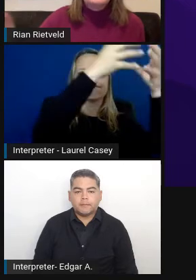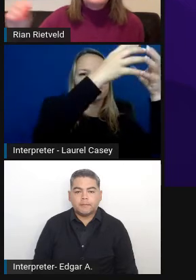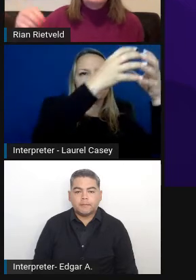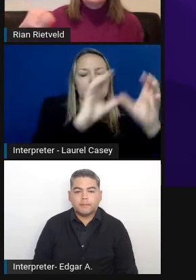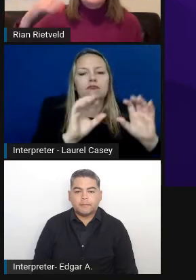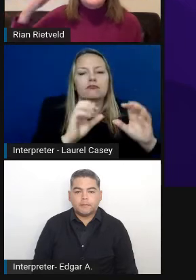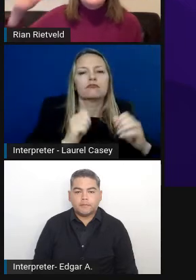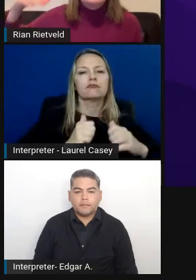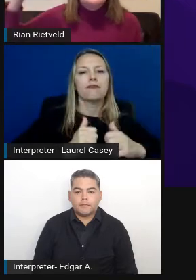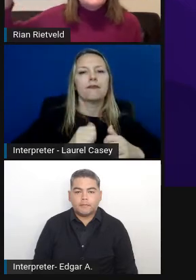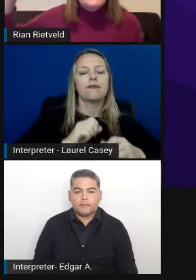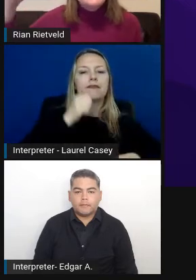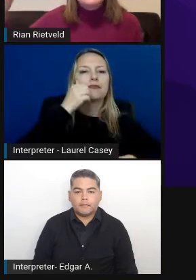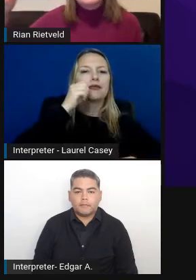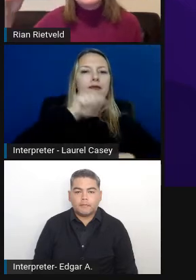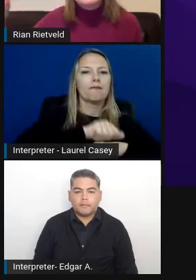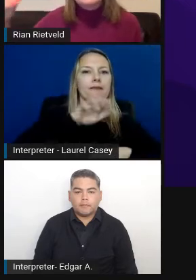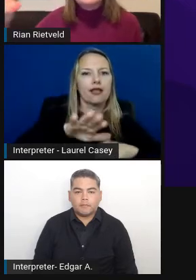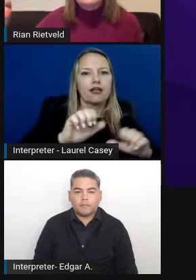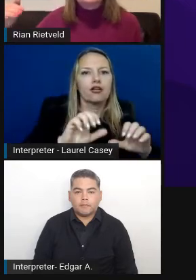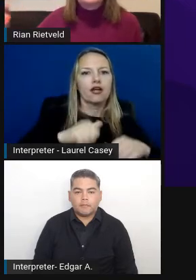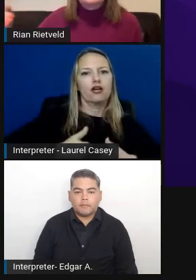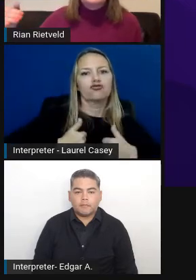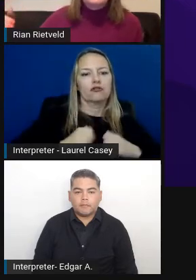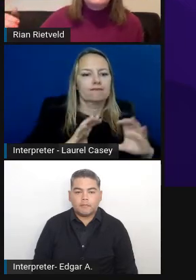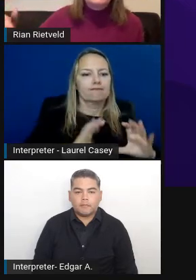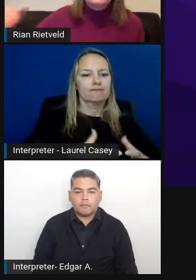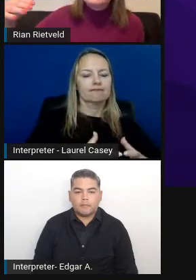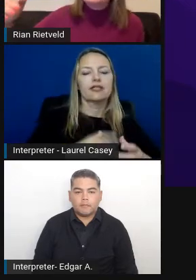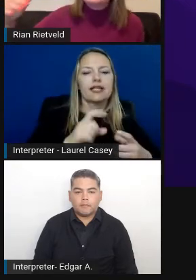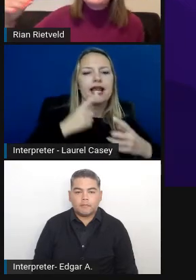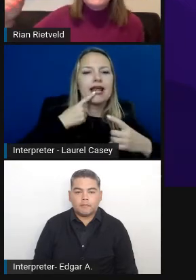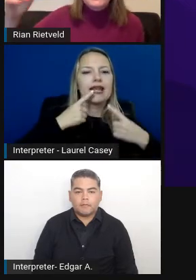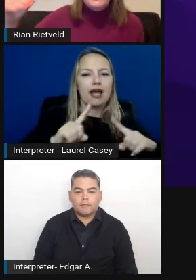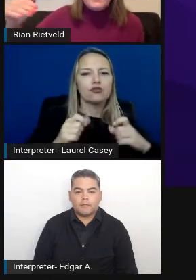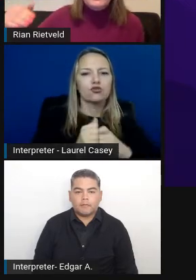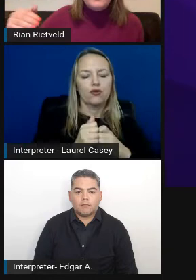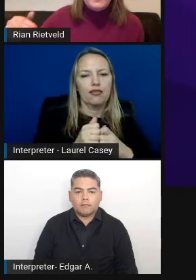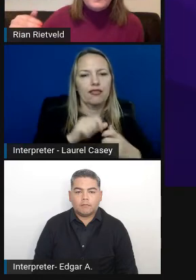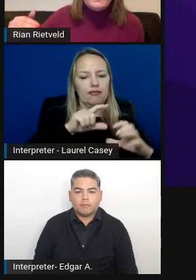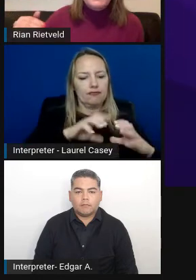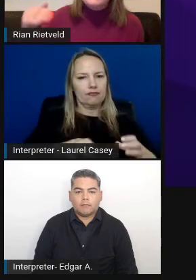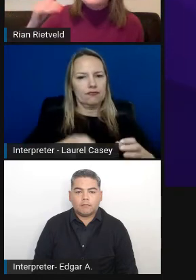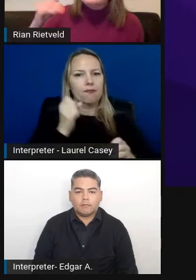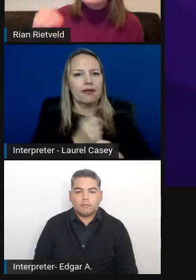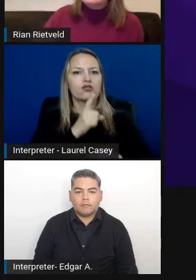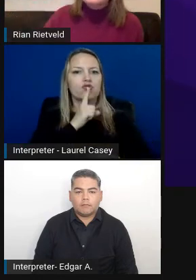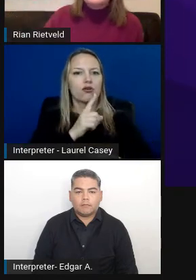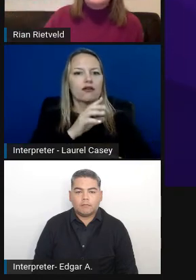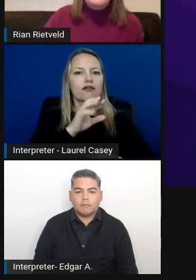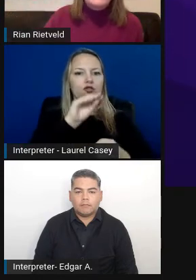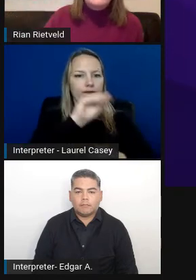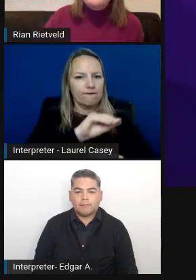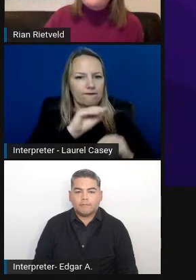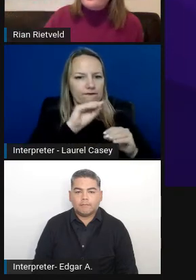but if you are blind, you can get it announced with each field to make sure you fill out the fields right. All right.